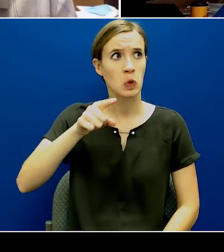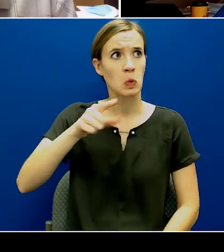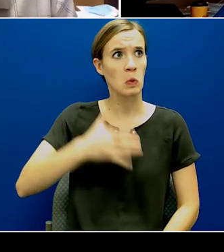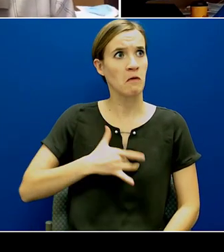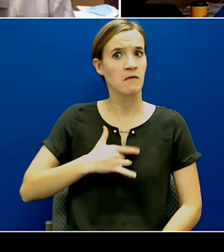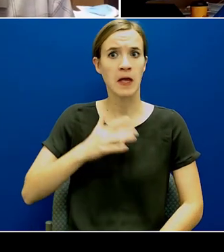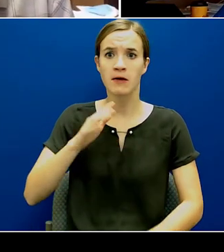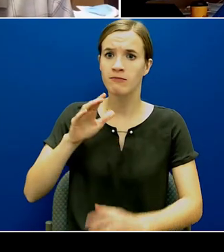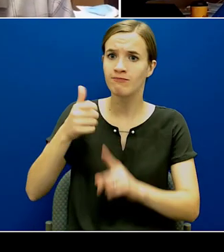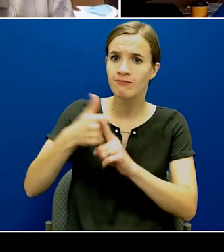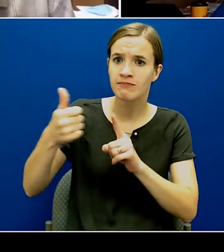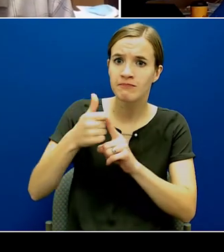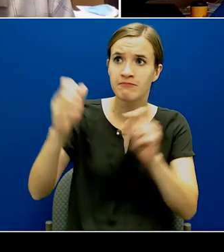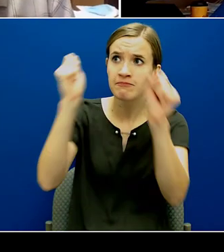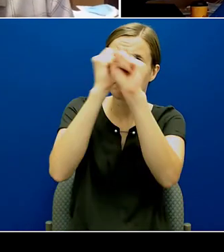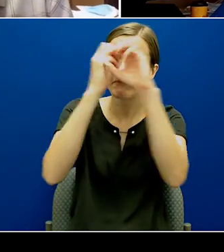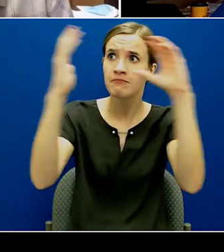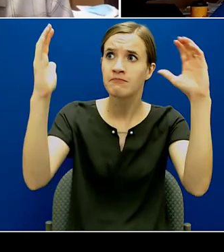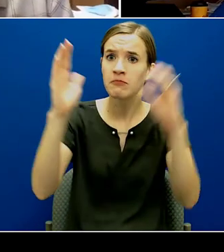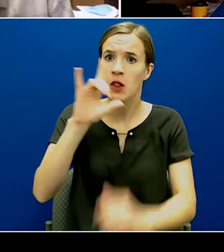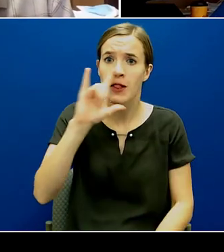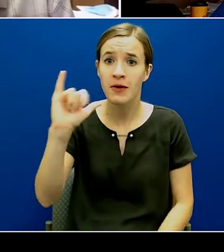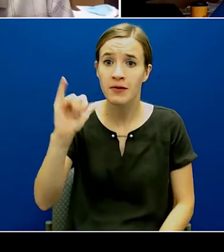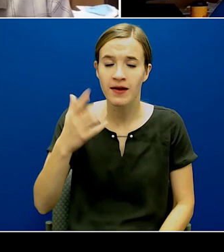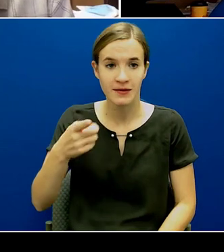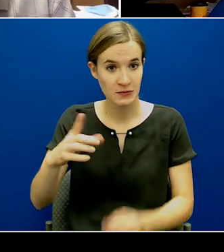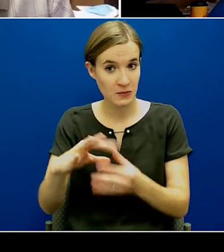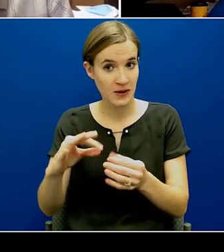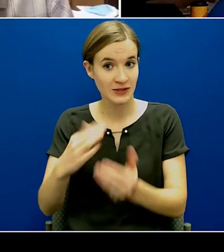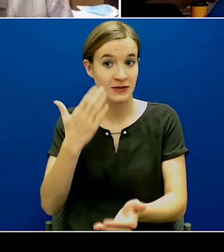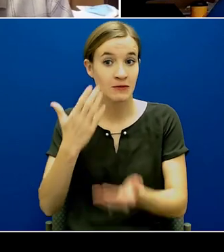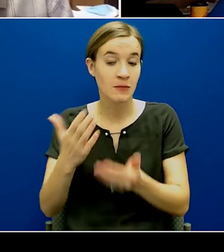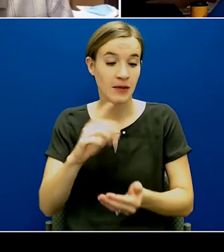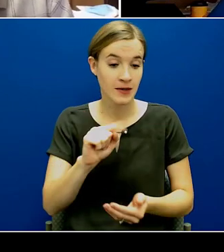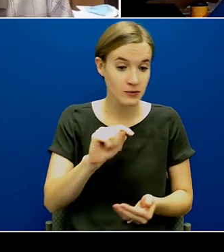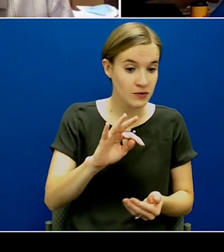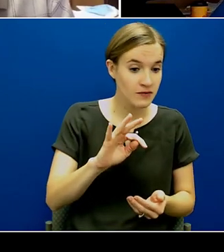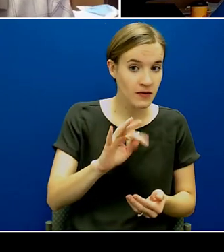that was coming forth. Do you anticipate- I know small urban areas get their own